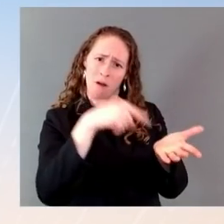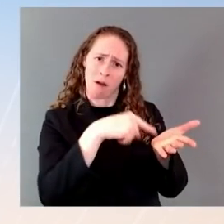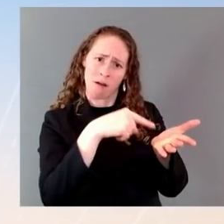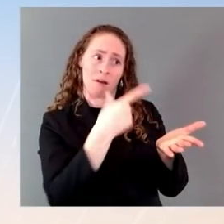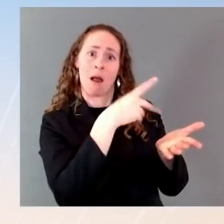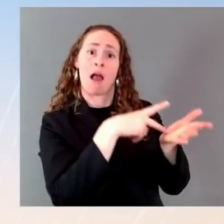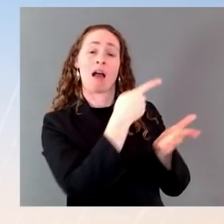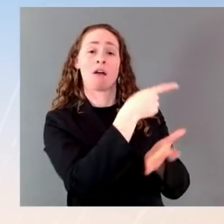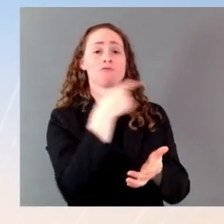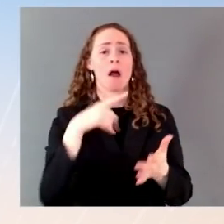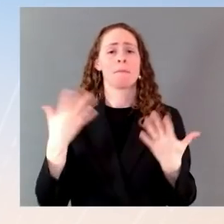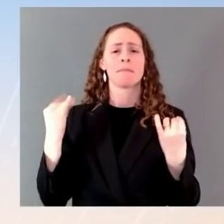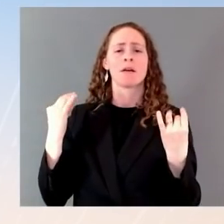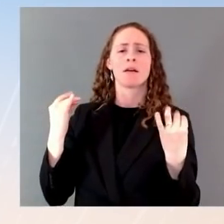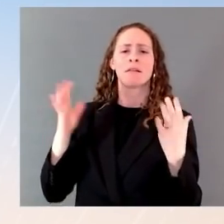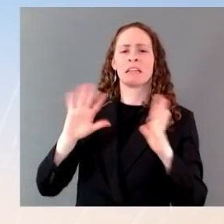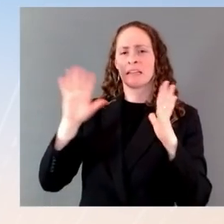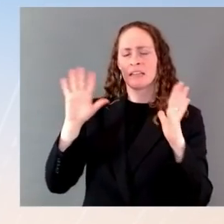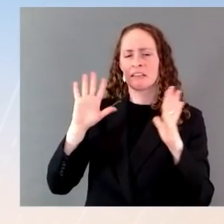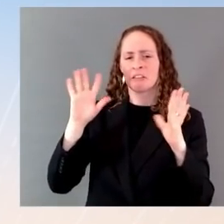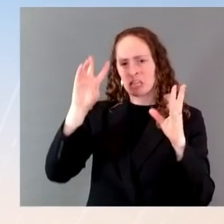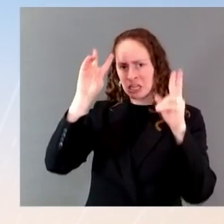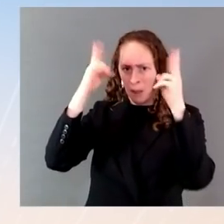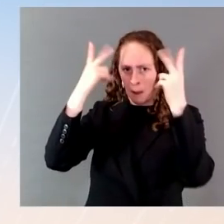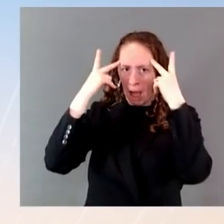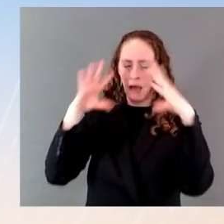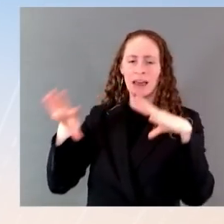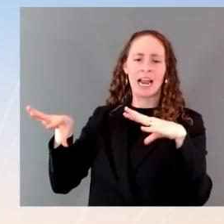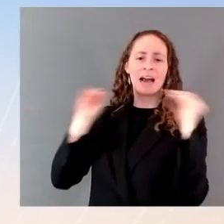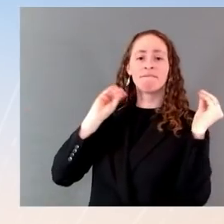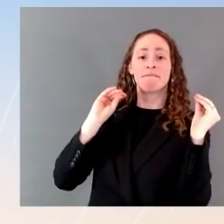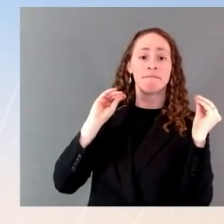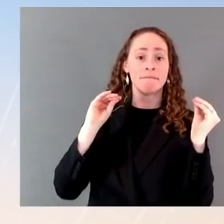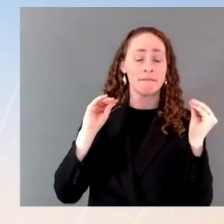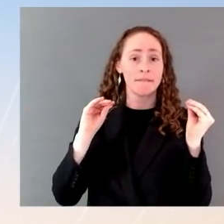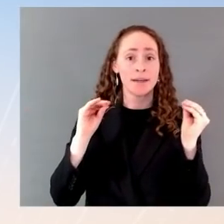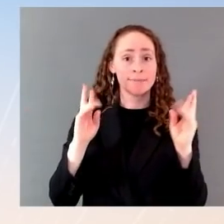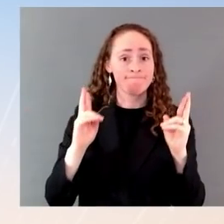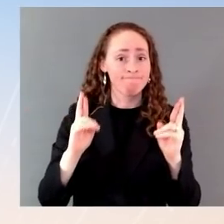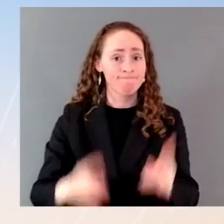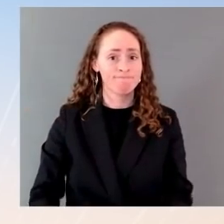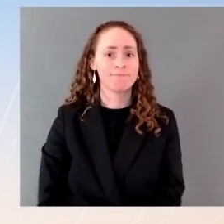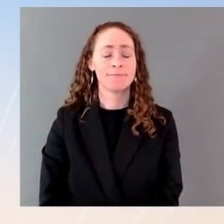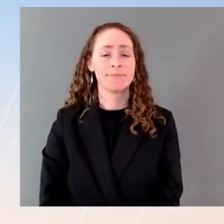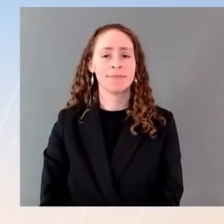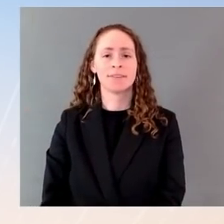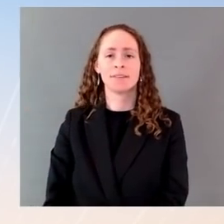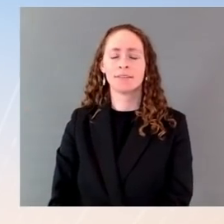starting talks on a new European security pact. Did Putin bring this up? And did President Biden agree to start those talks?